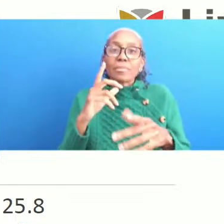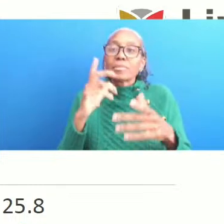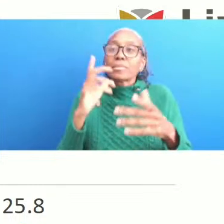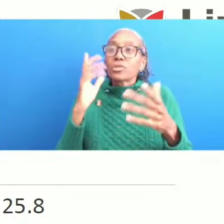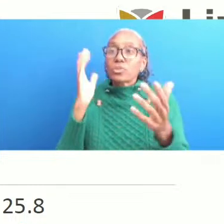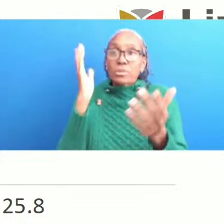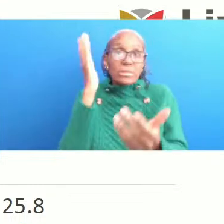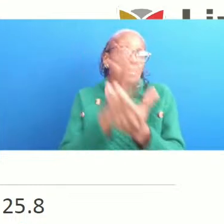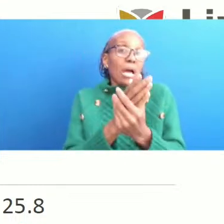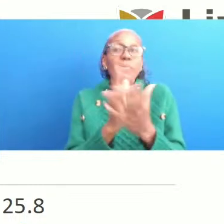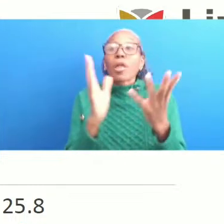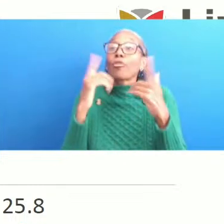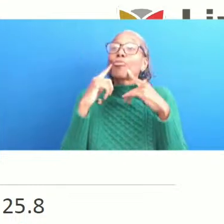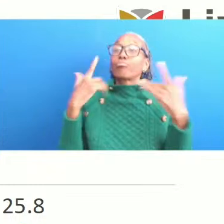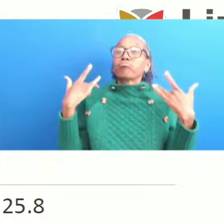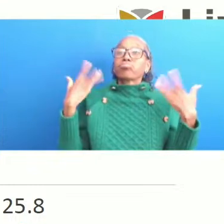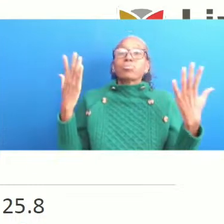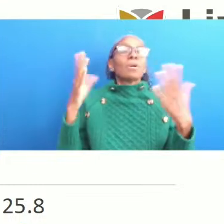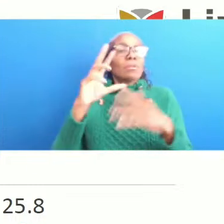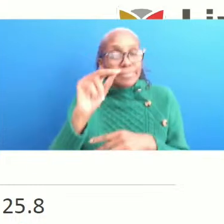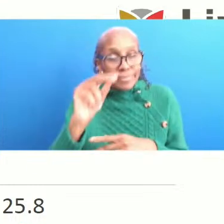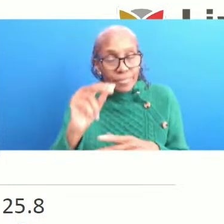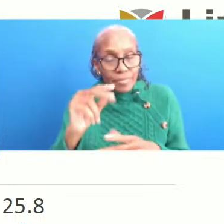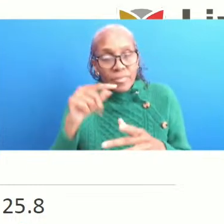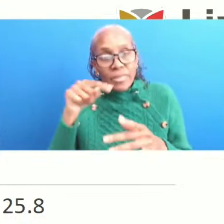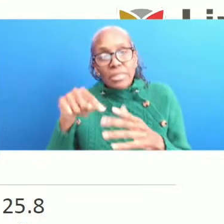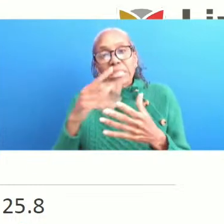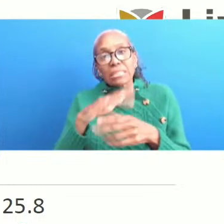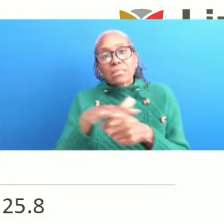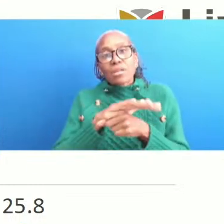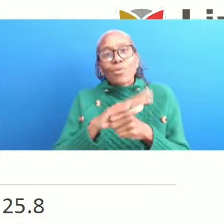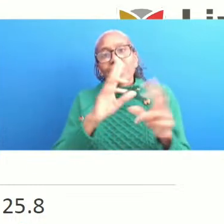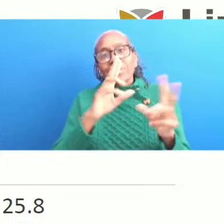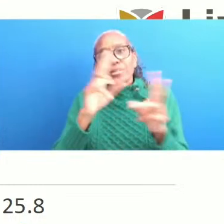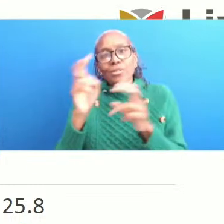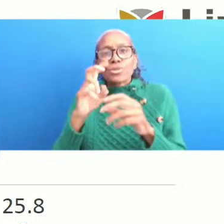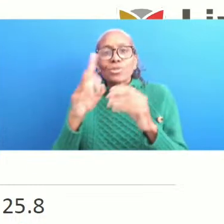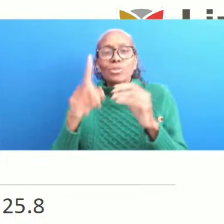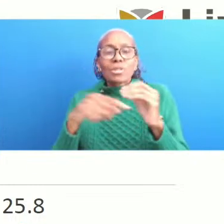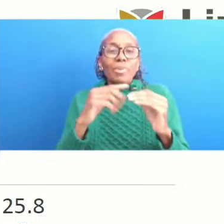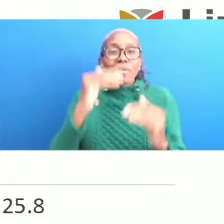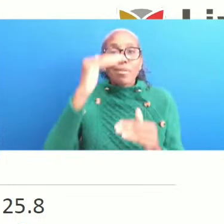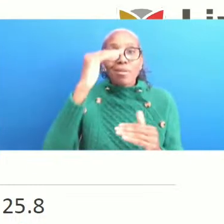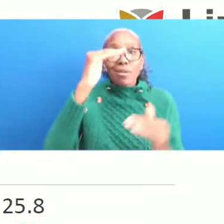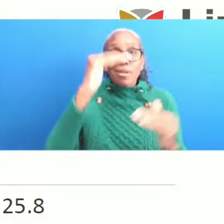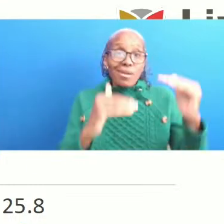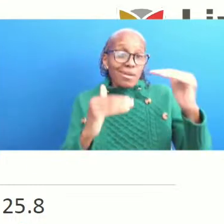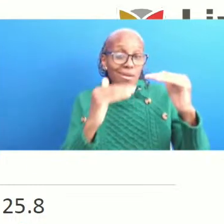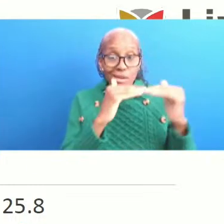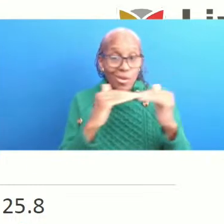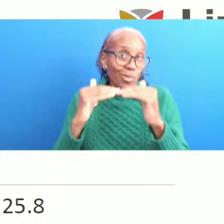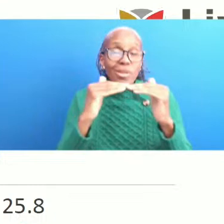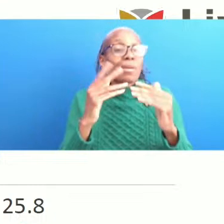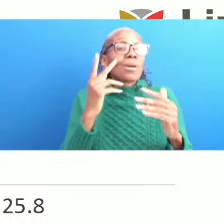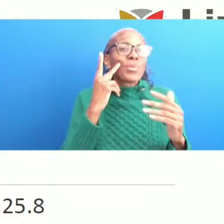TIME TO TAKE OUR FOOT OFF THE GAS ALSO EMERGING IN THIS SPACE